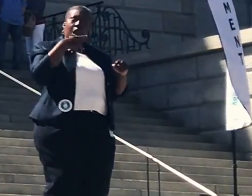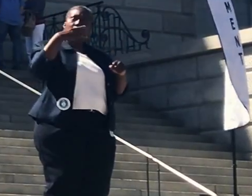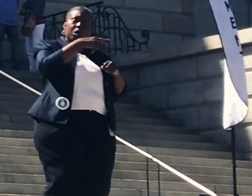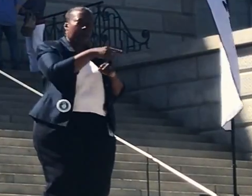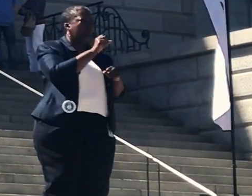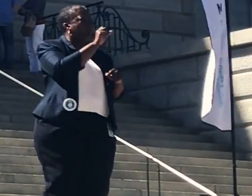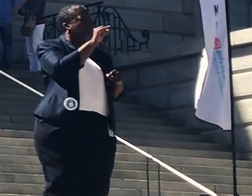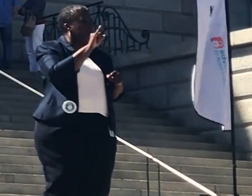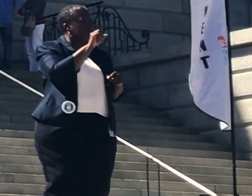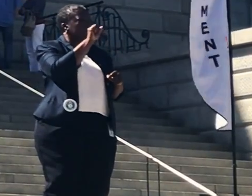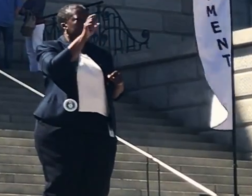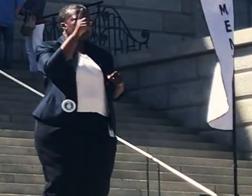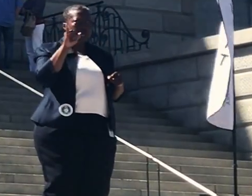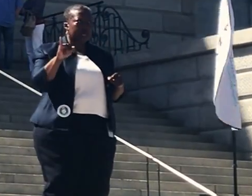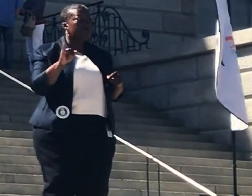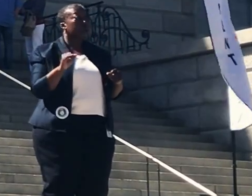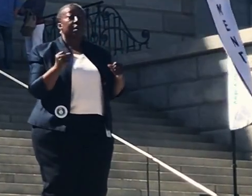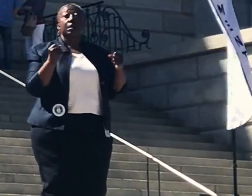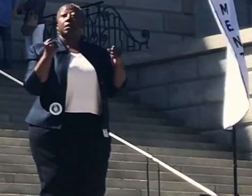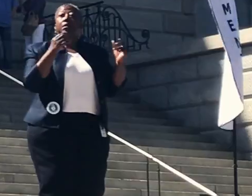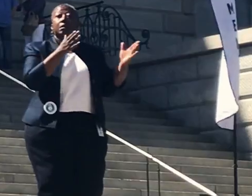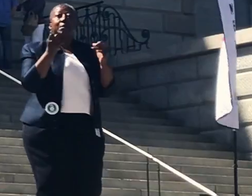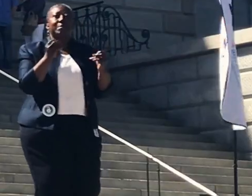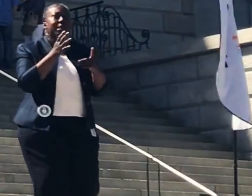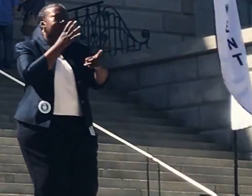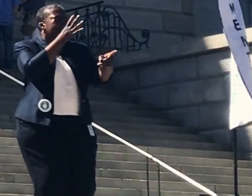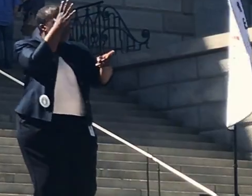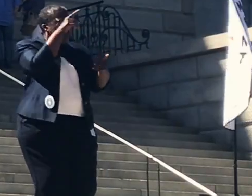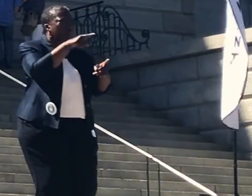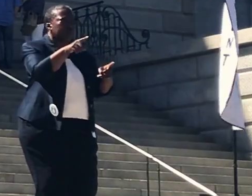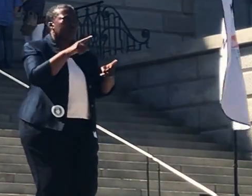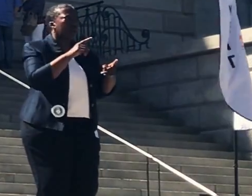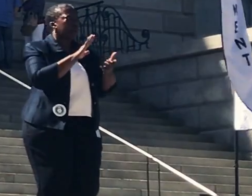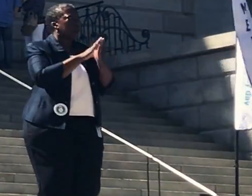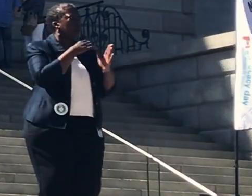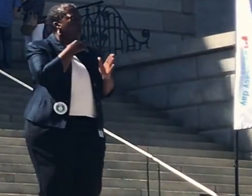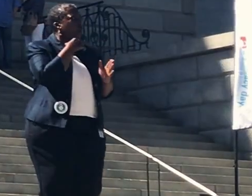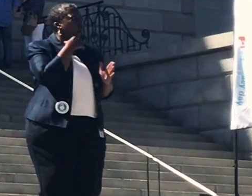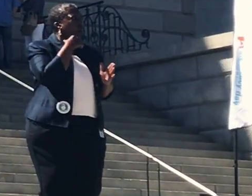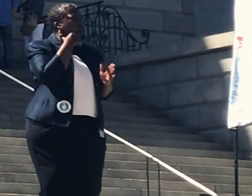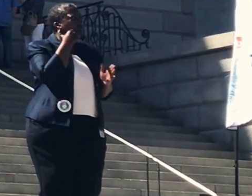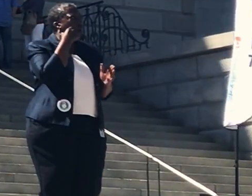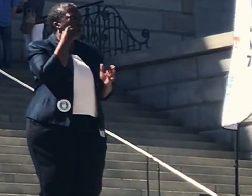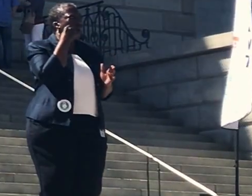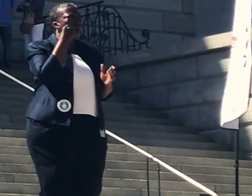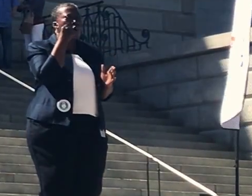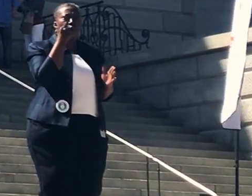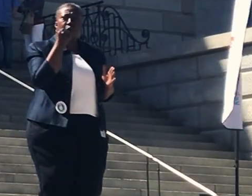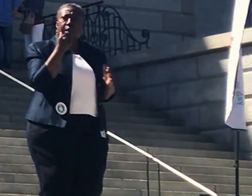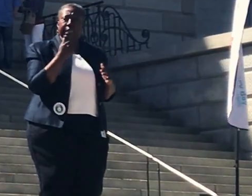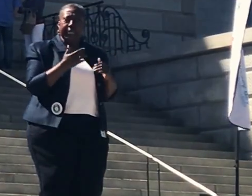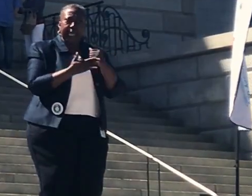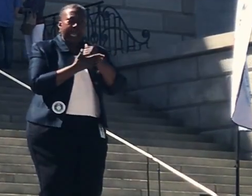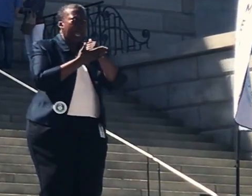We have a lot of people who're parents, and especially as they get on in age, they'll say, "How am I going to help my child?